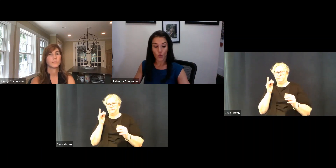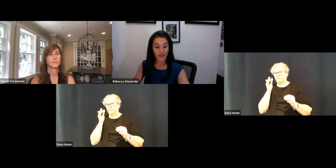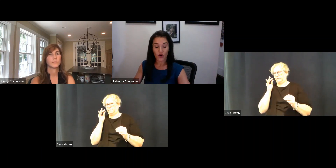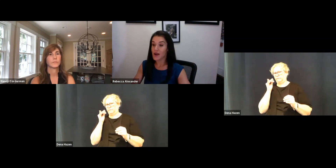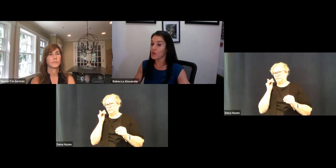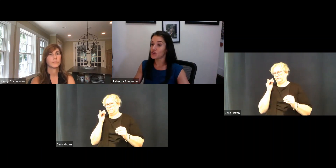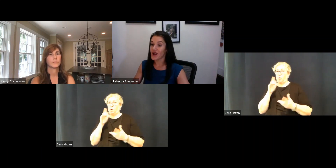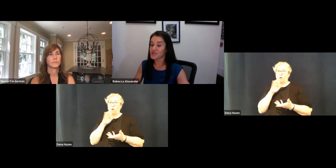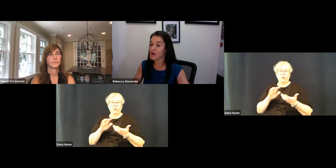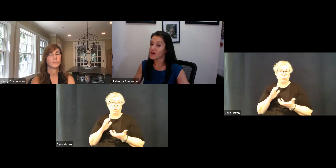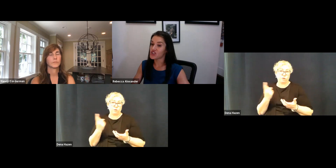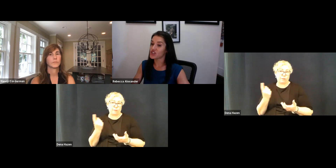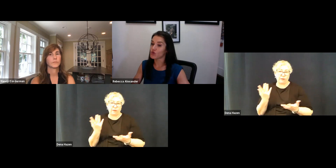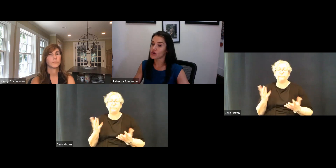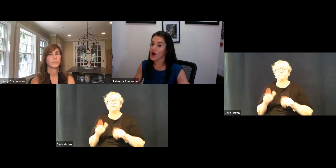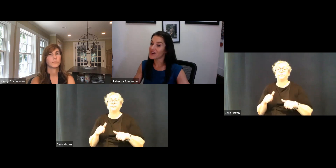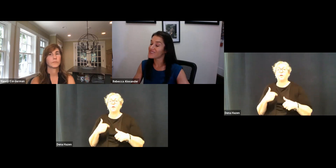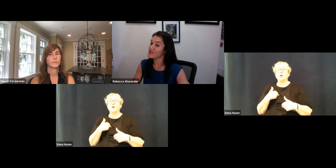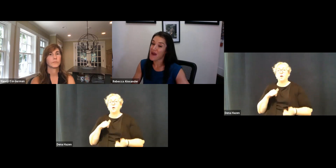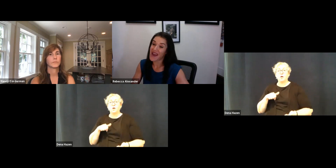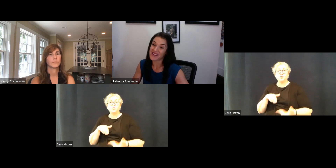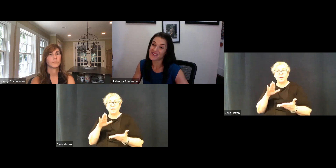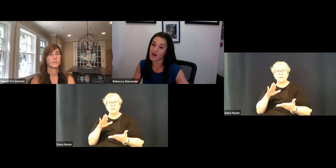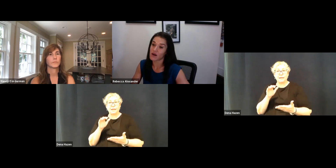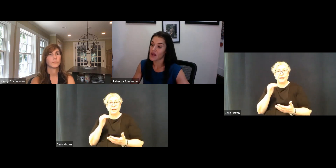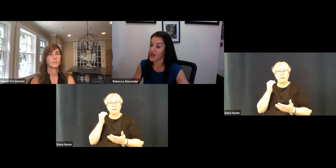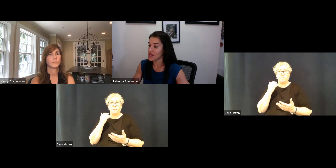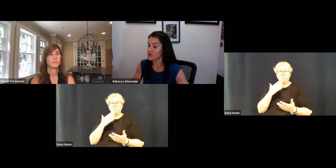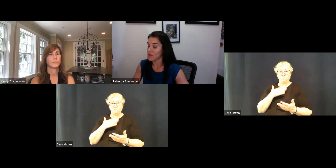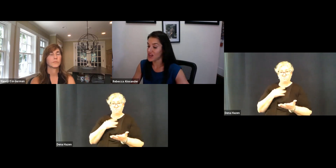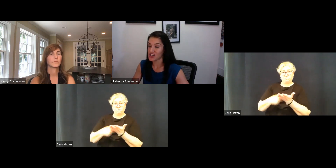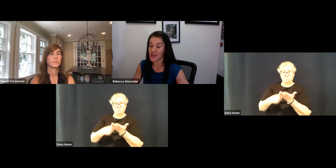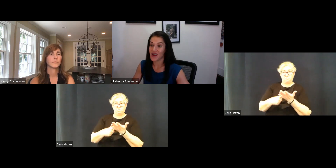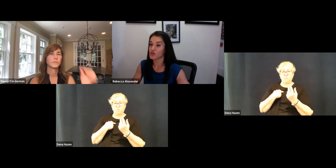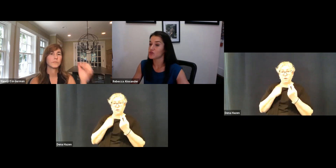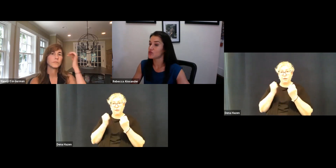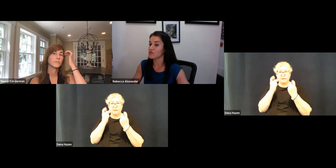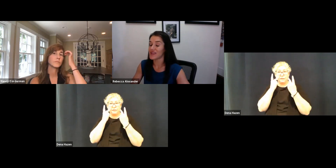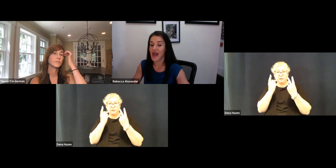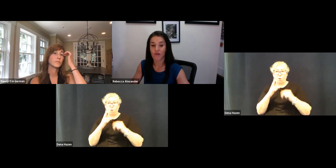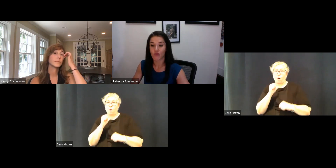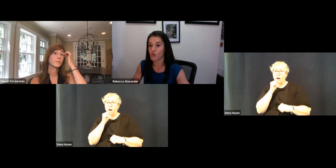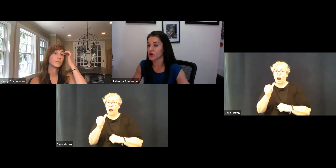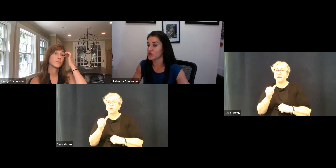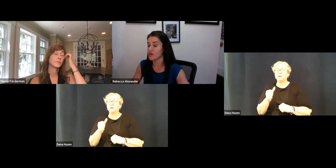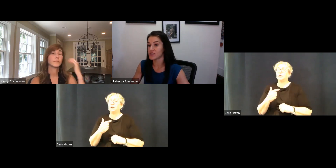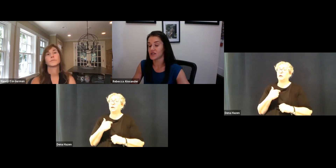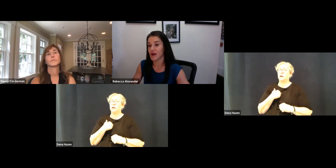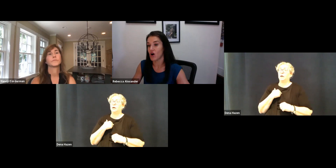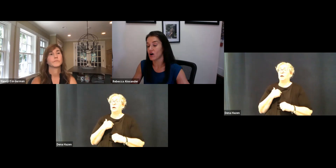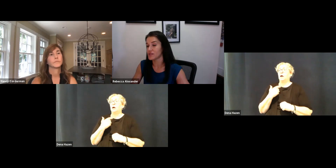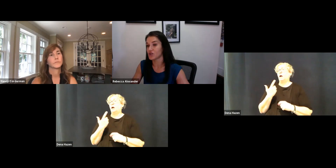Whether I address my vision or not depends on a, the patient. I have to assume that everyone who comes into my office